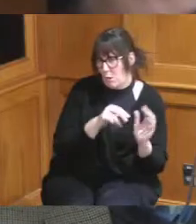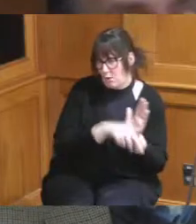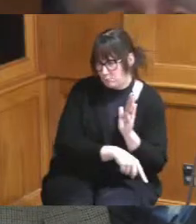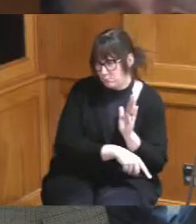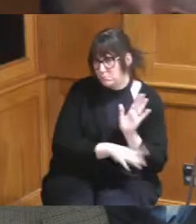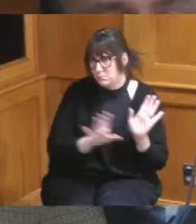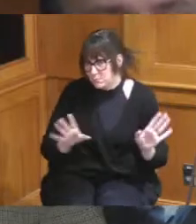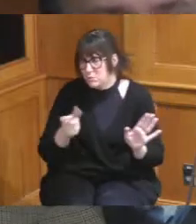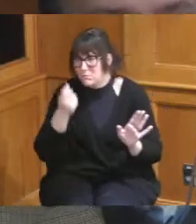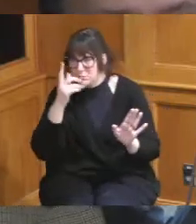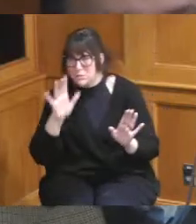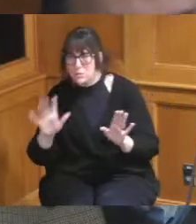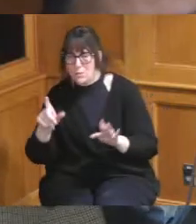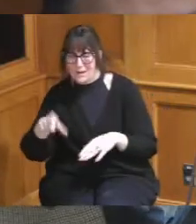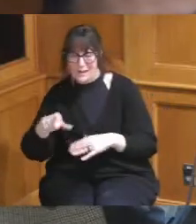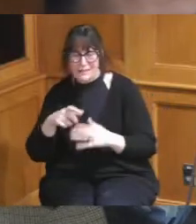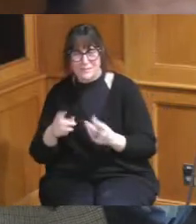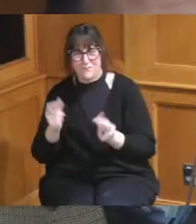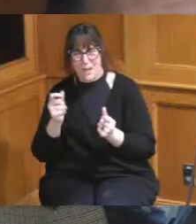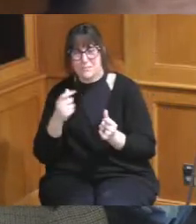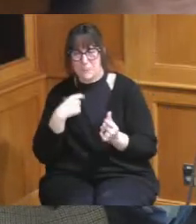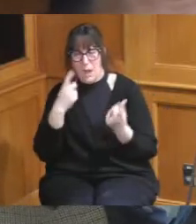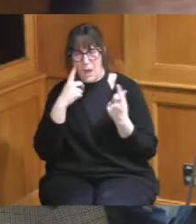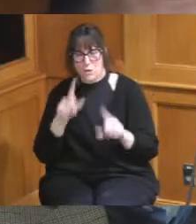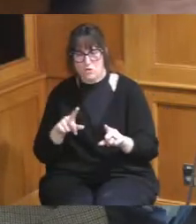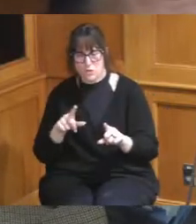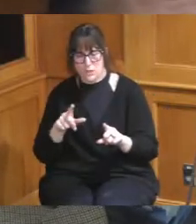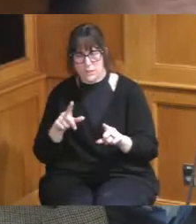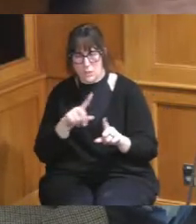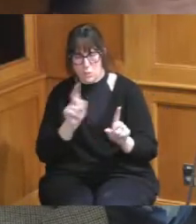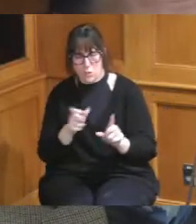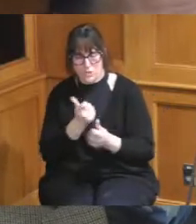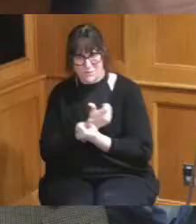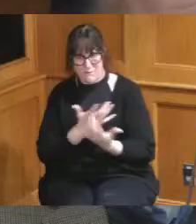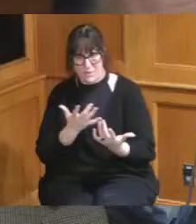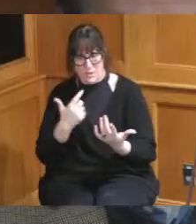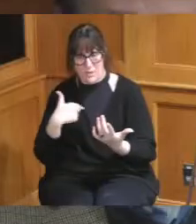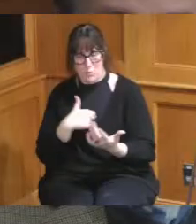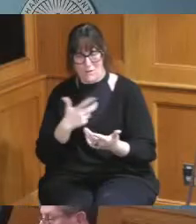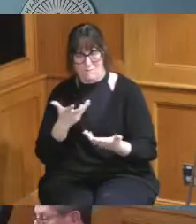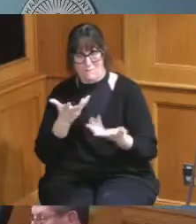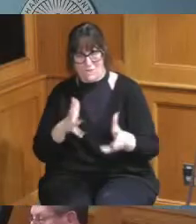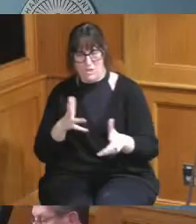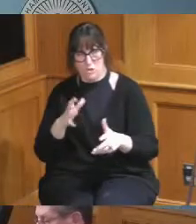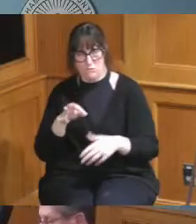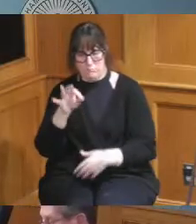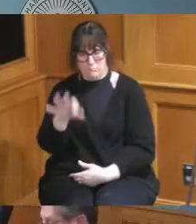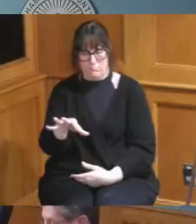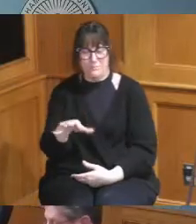and so I agree with my colleagues on the questions that they have thank you thank you thank you so it